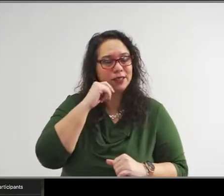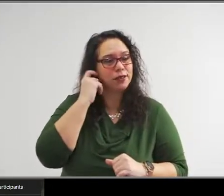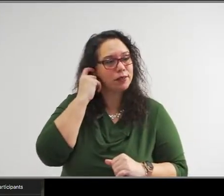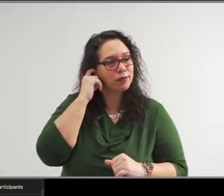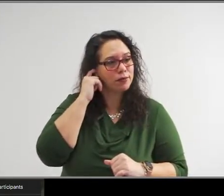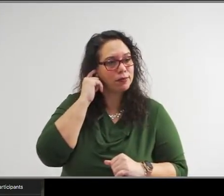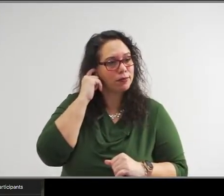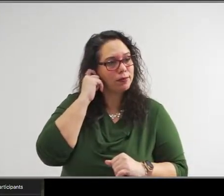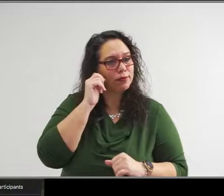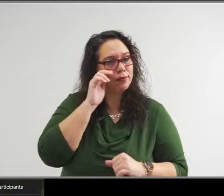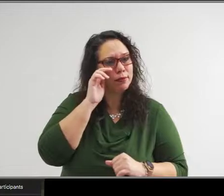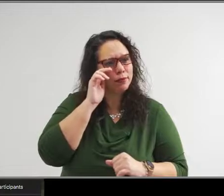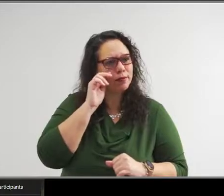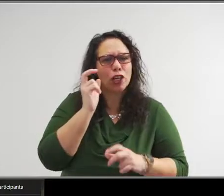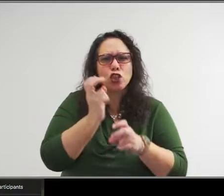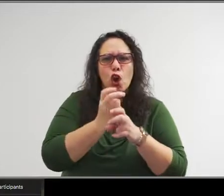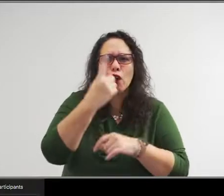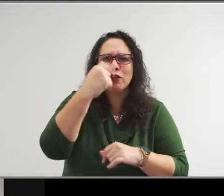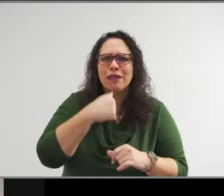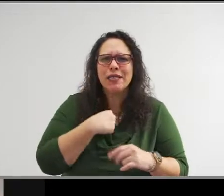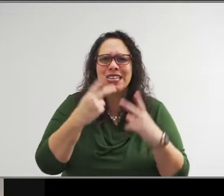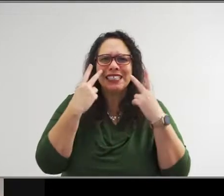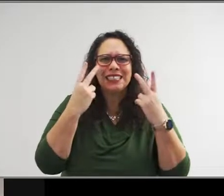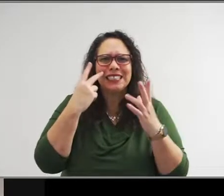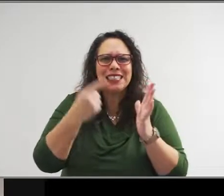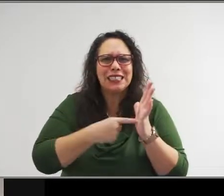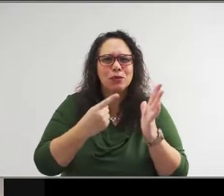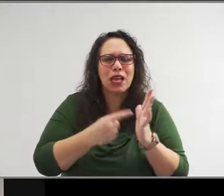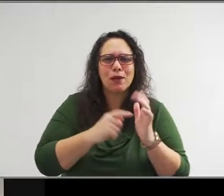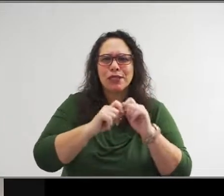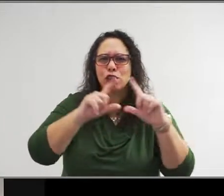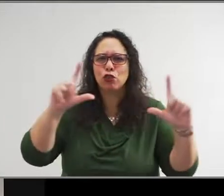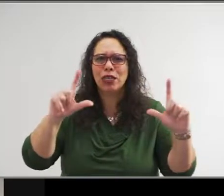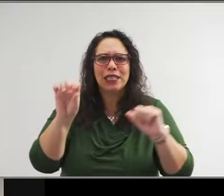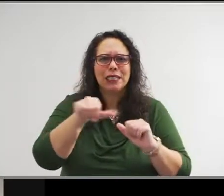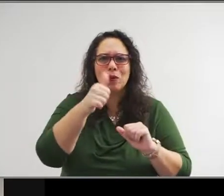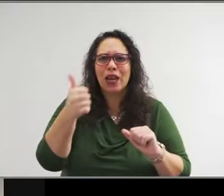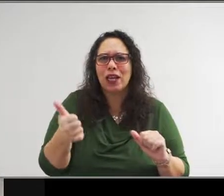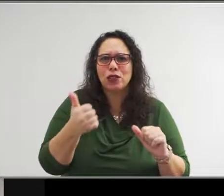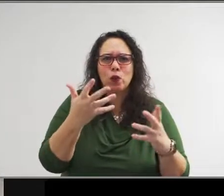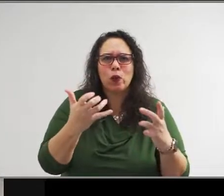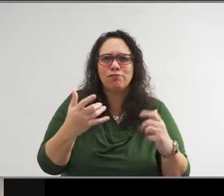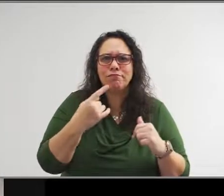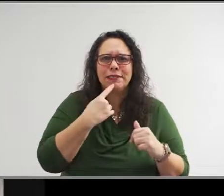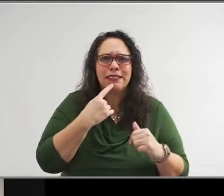Did somebody else... It's hard for me to see sometimes on this screen if somebody else had a question or something.